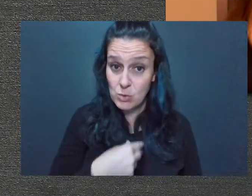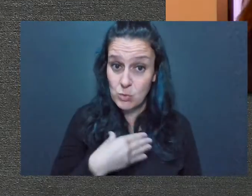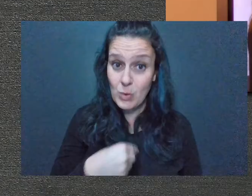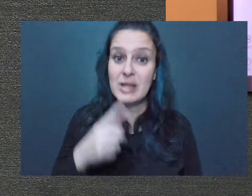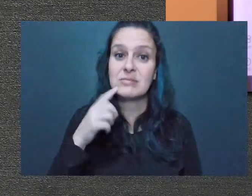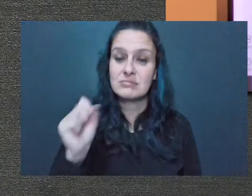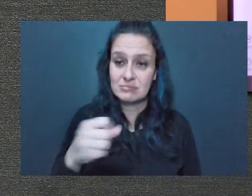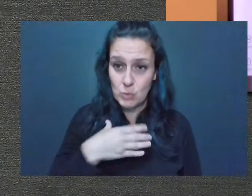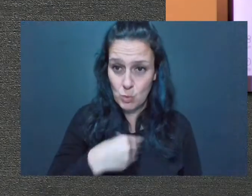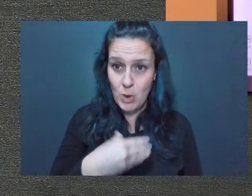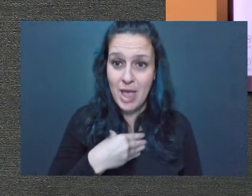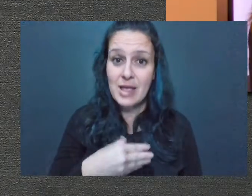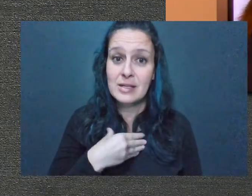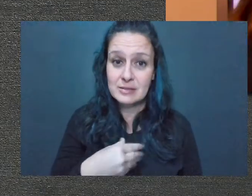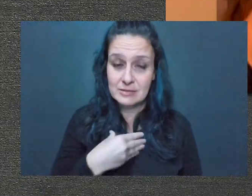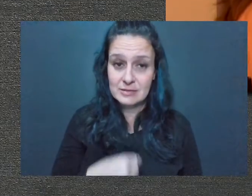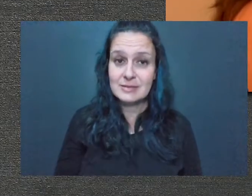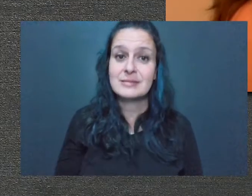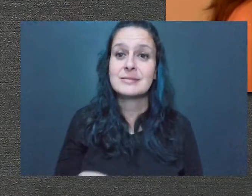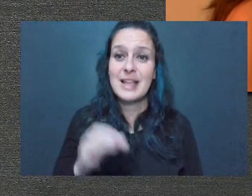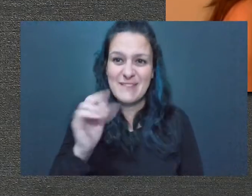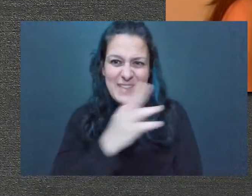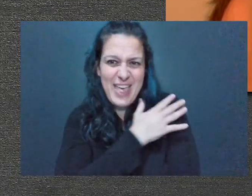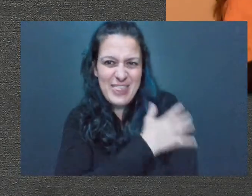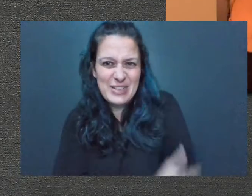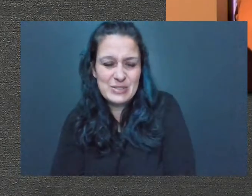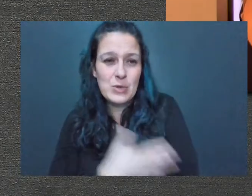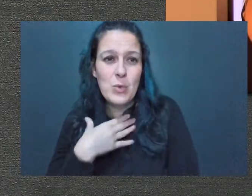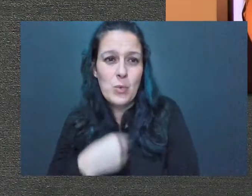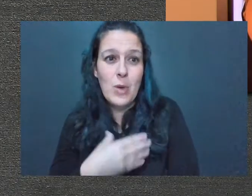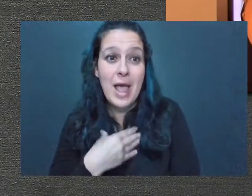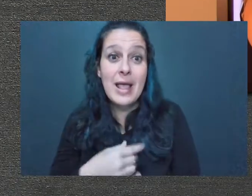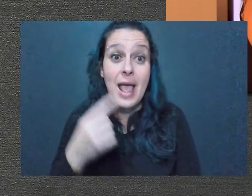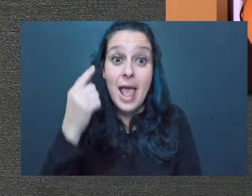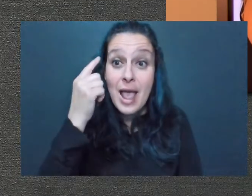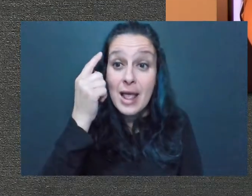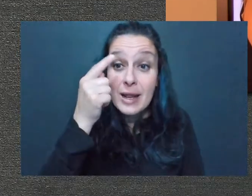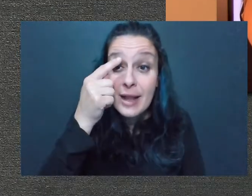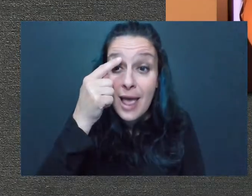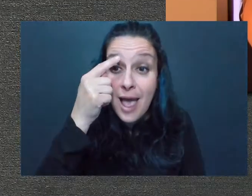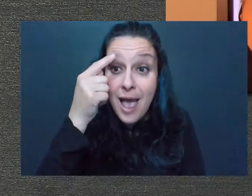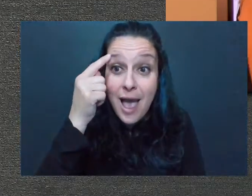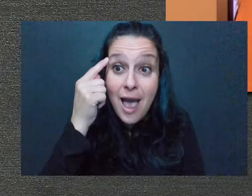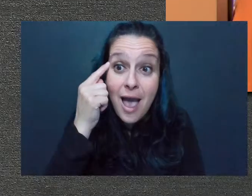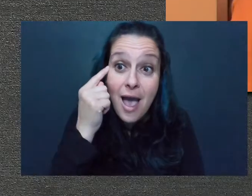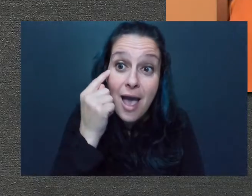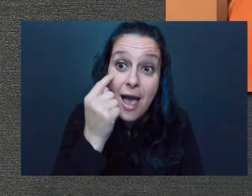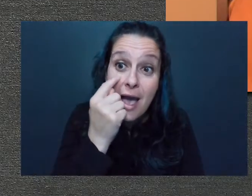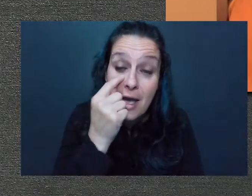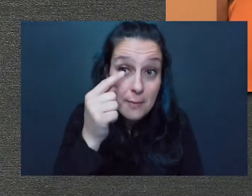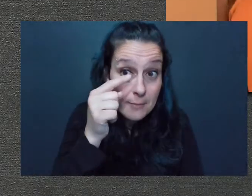[Communication Device] White. Right here and on the feathers a little bit. Oh, and around his black eye there.